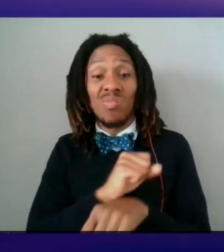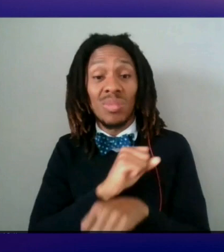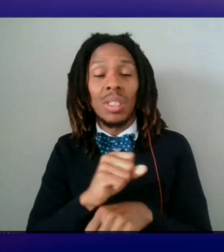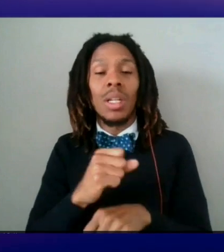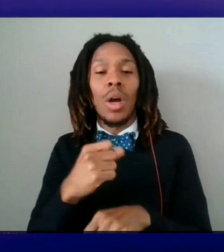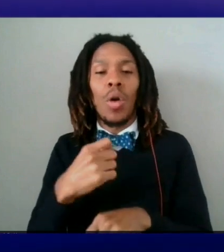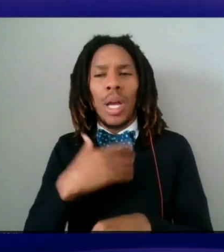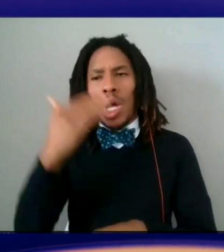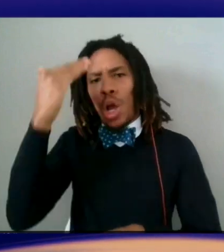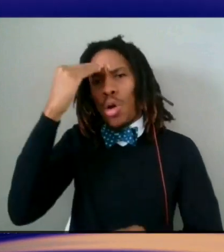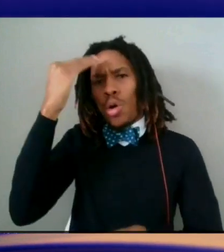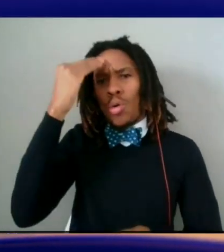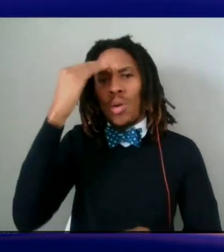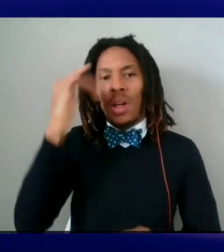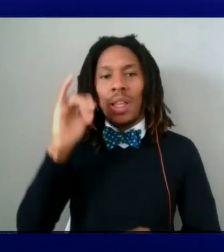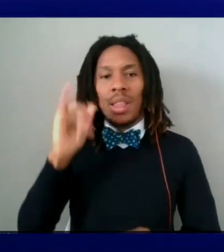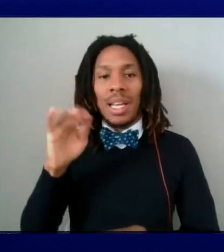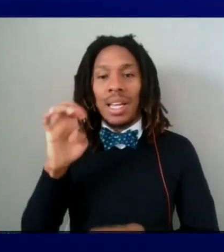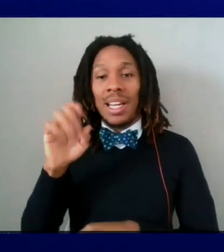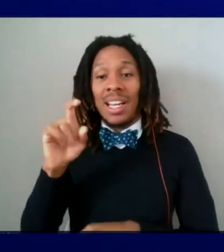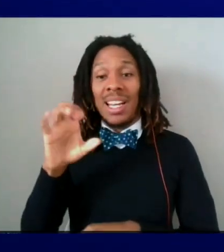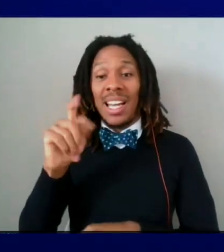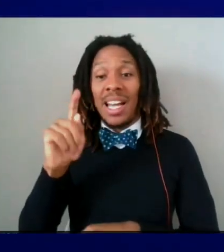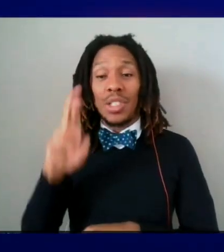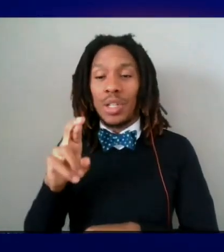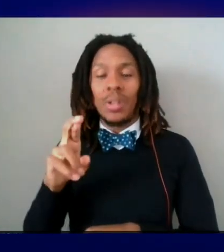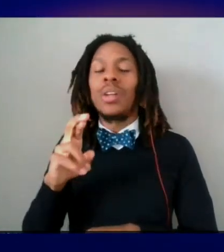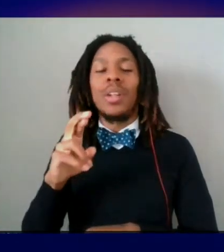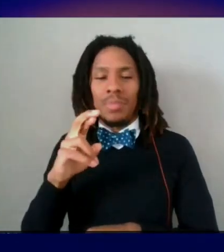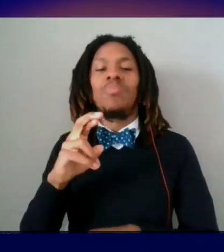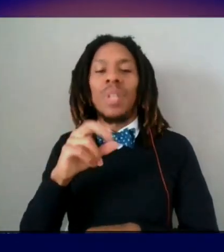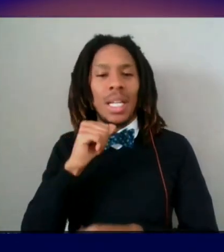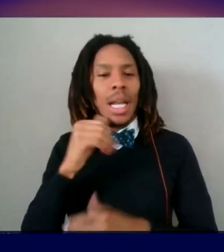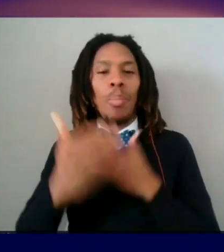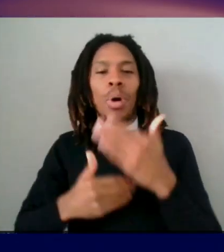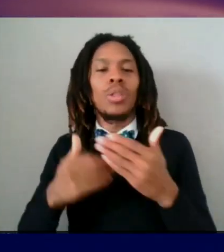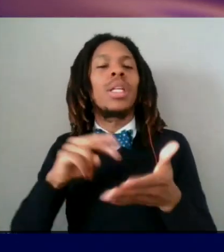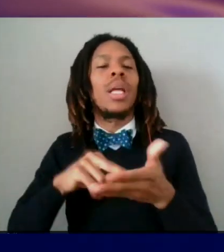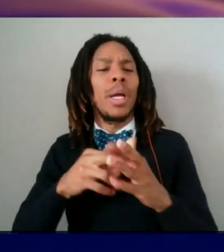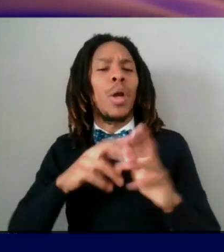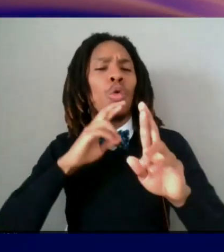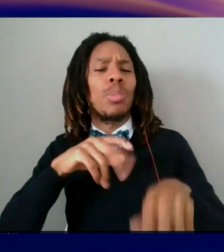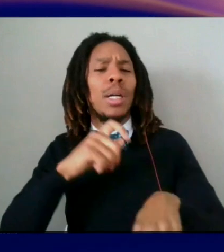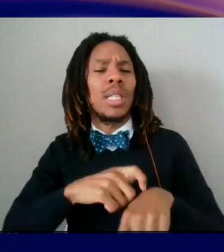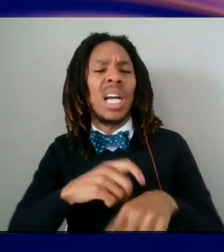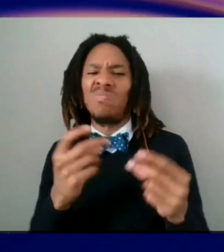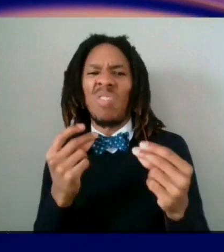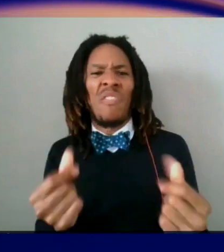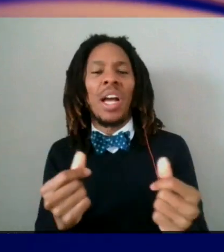that that executor is not processing any data. And which means our response time is much faster. Okay.